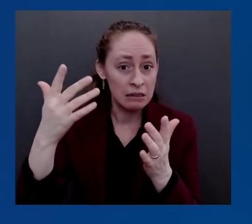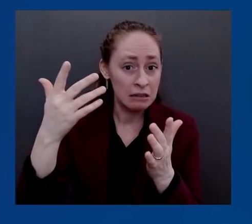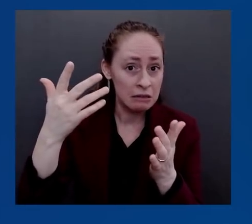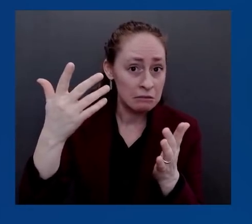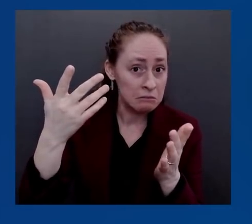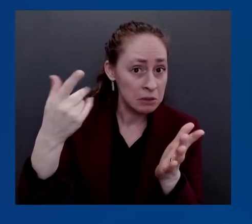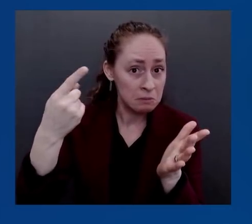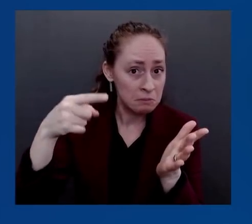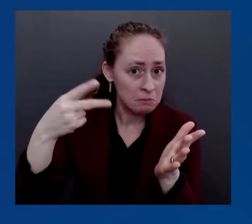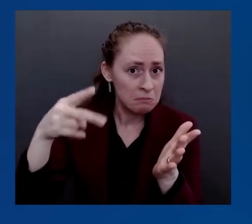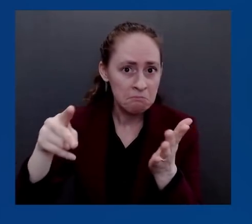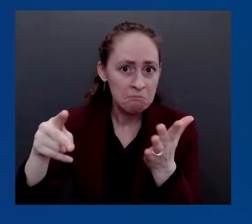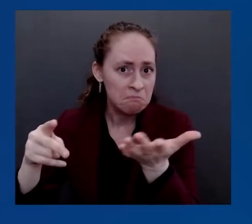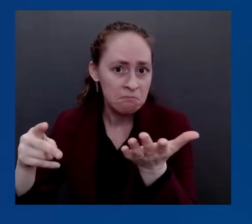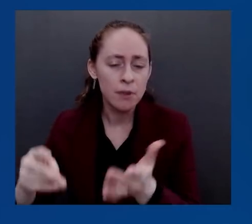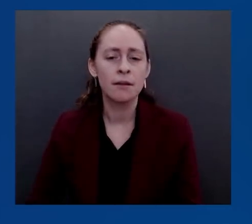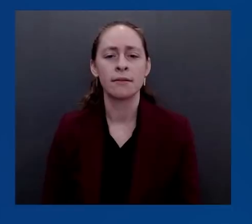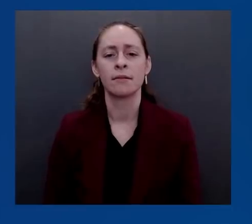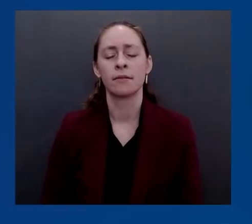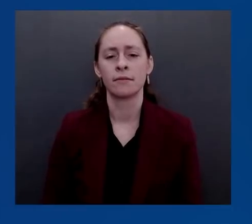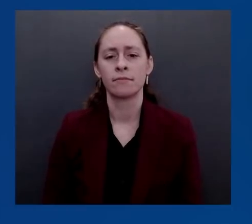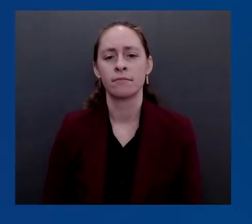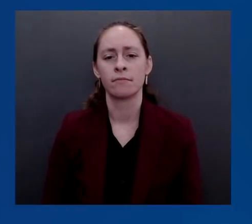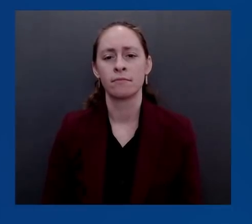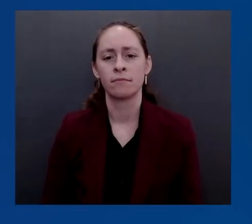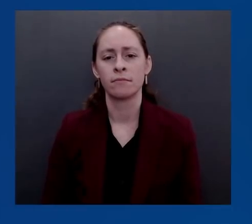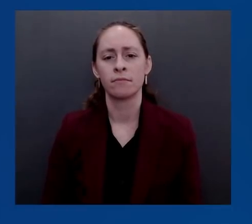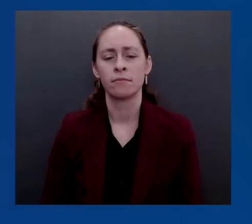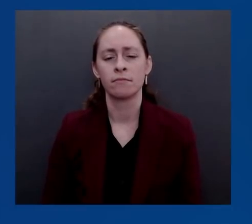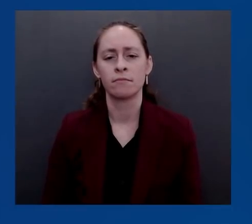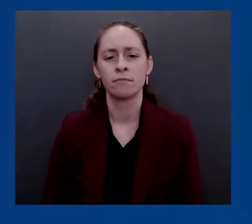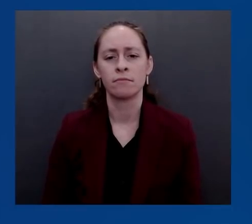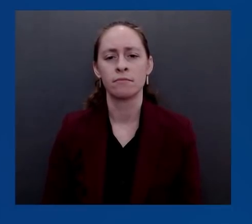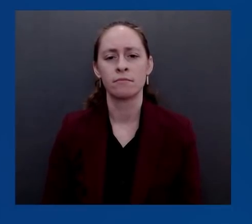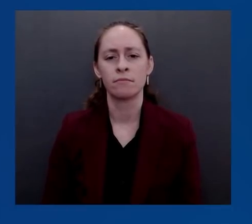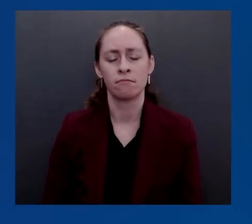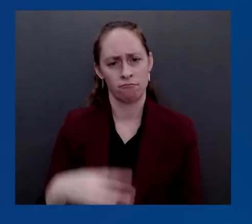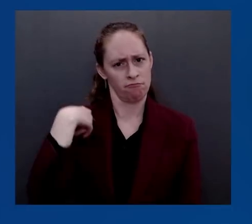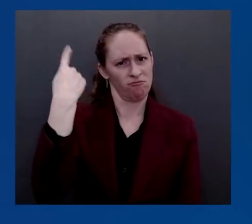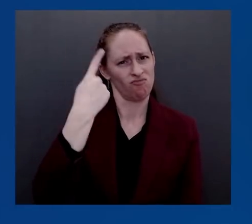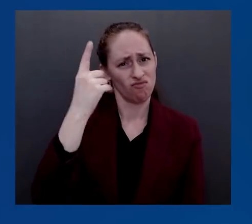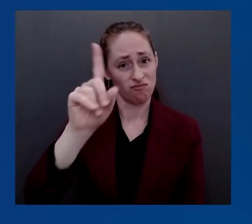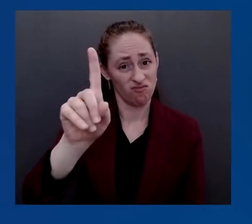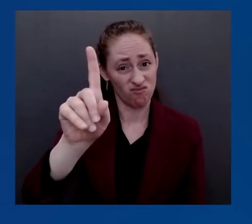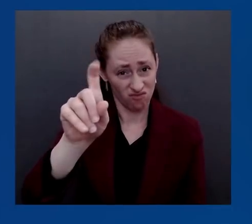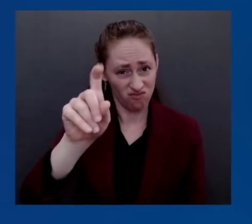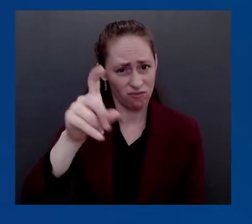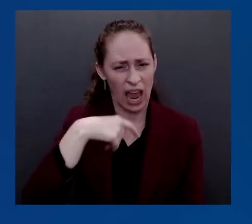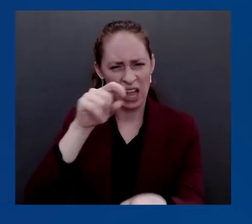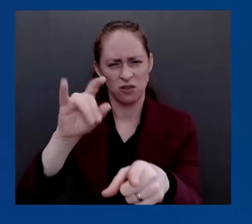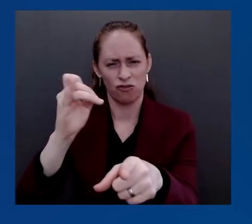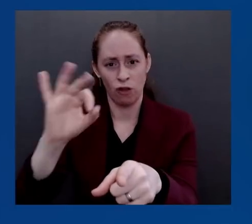at all that they would like to see revised mask guidance by the end of the month? Thank you.